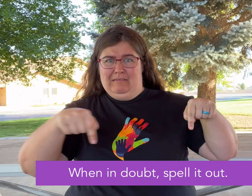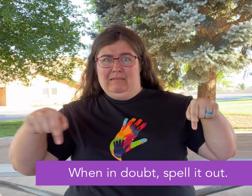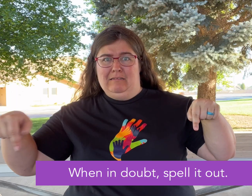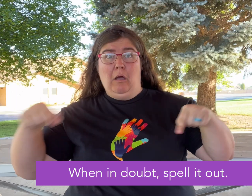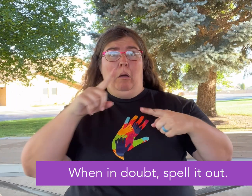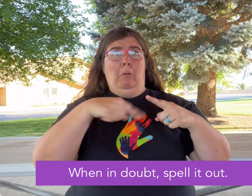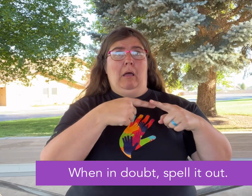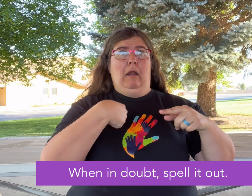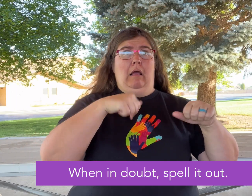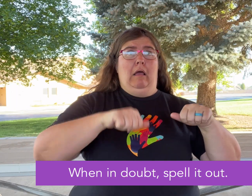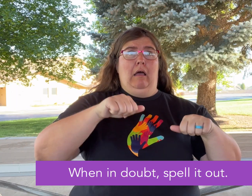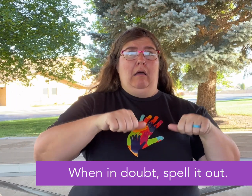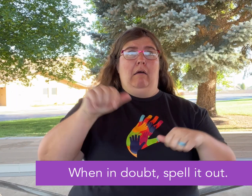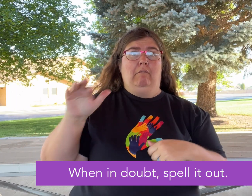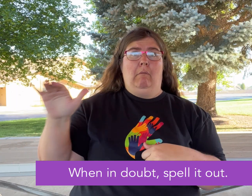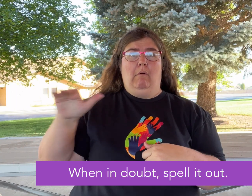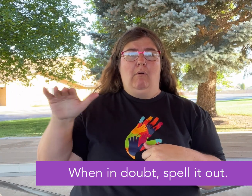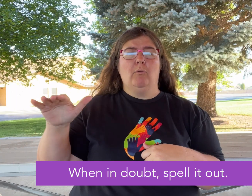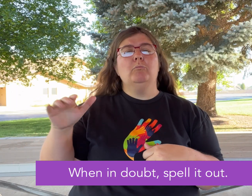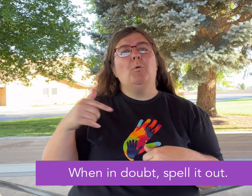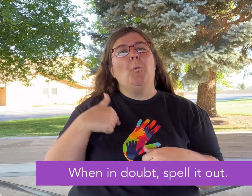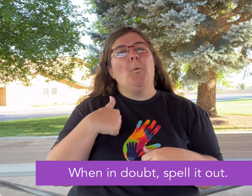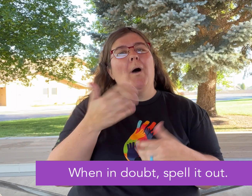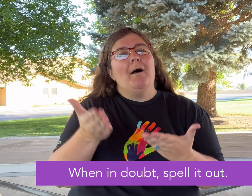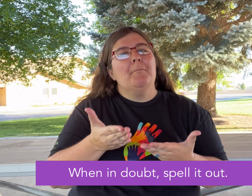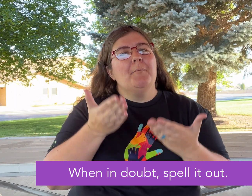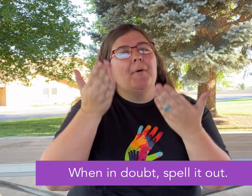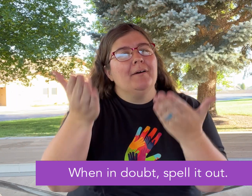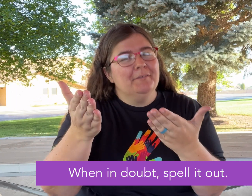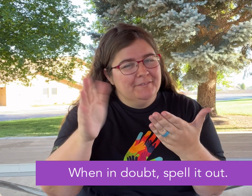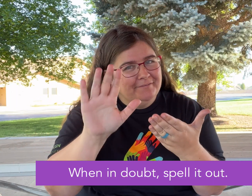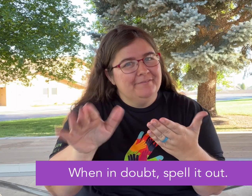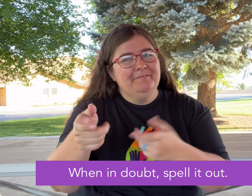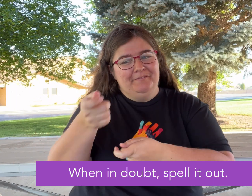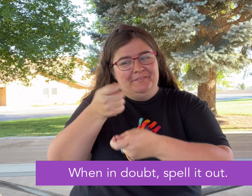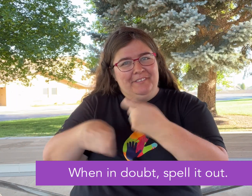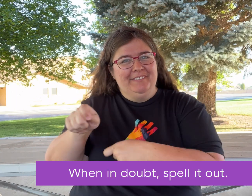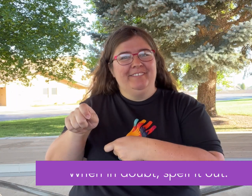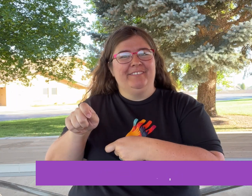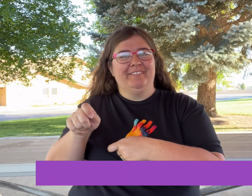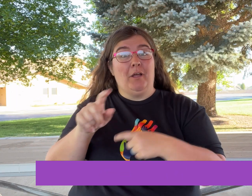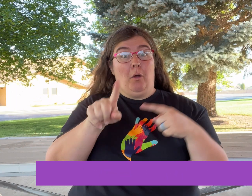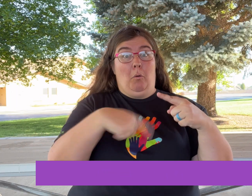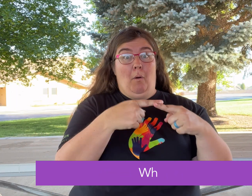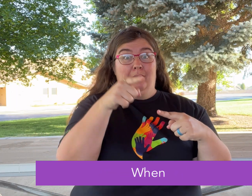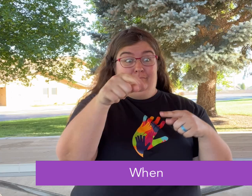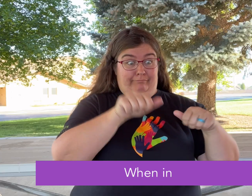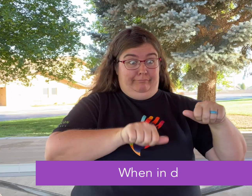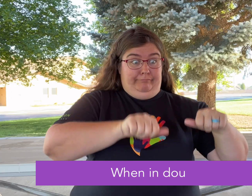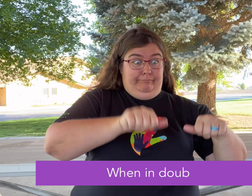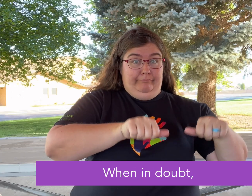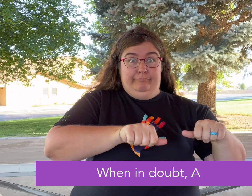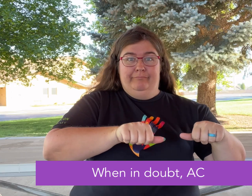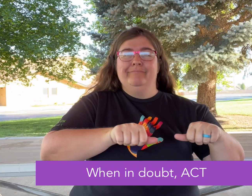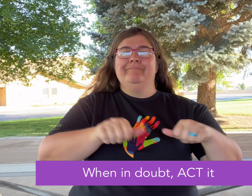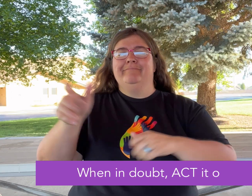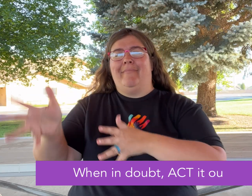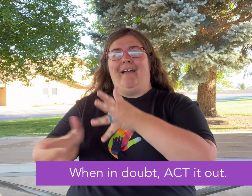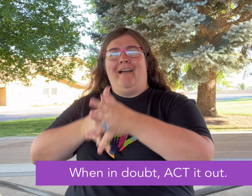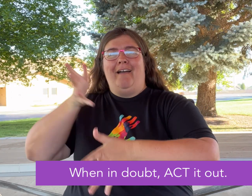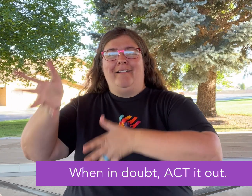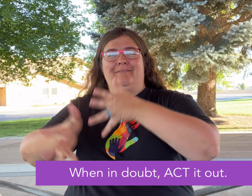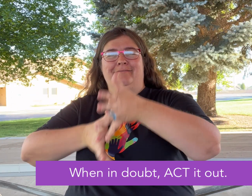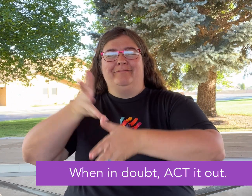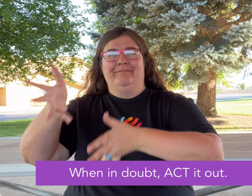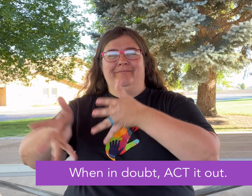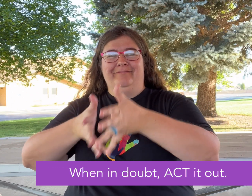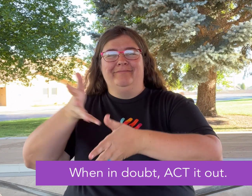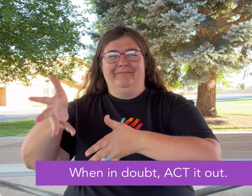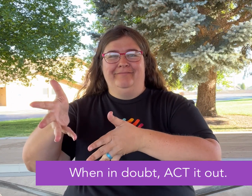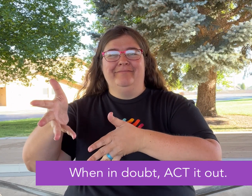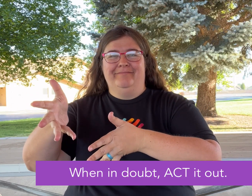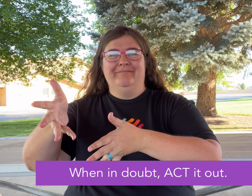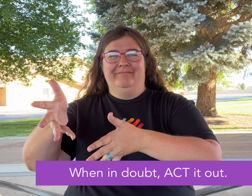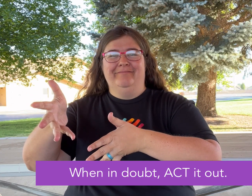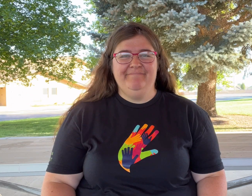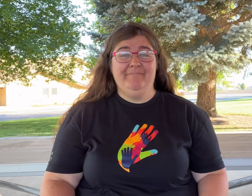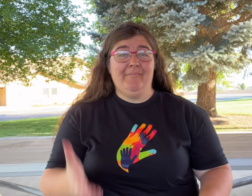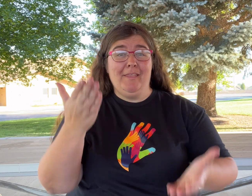in doubt, spell it out." And I recommend replacing that and saying, "When in doubt, ACT it out." But